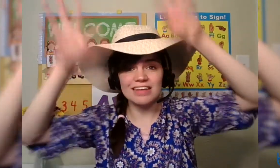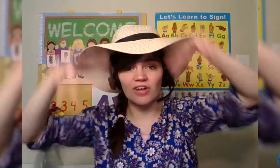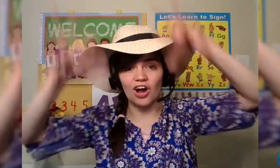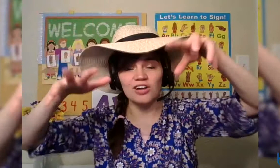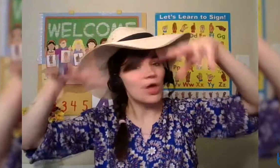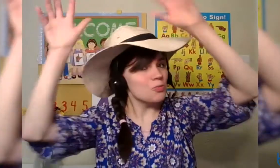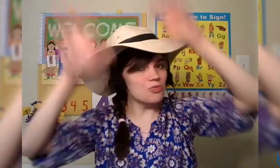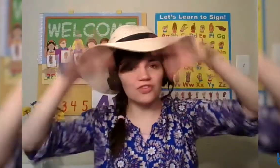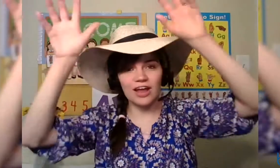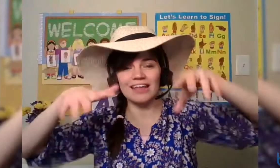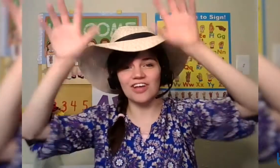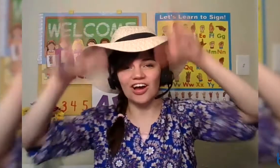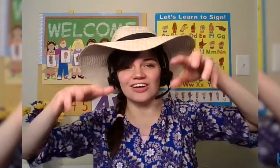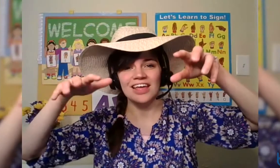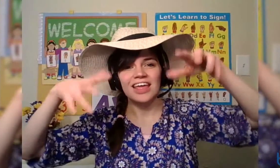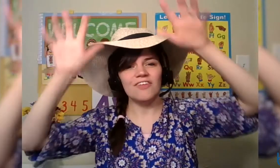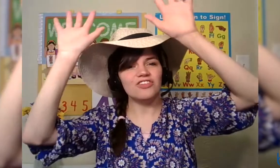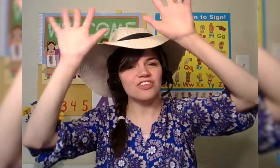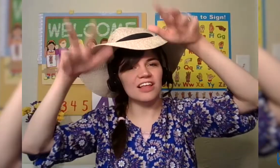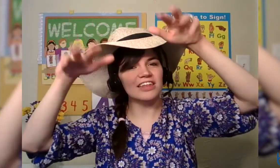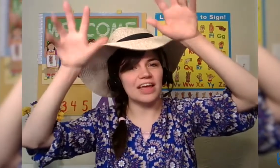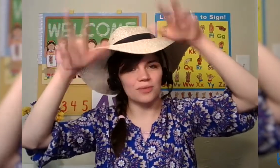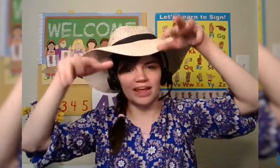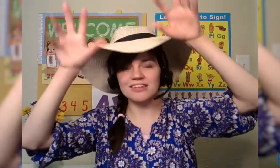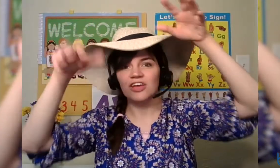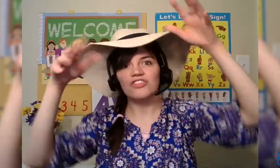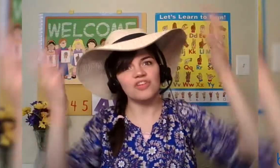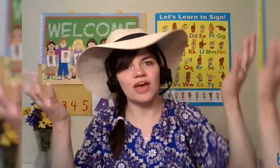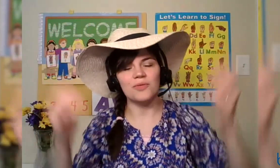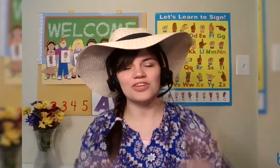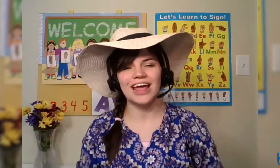down hard, move your hands hard. If it's just a light rain, show that with your